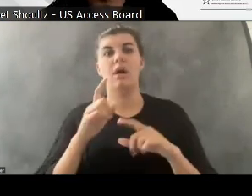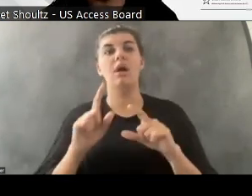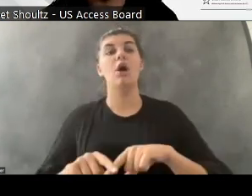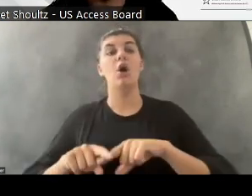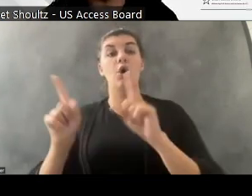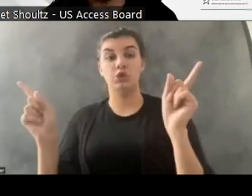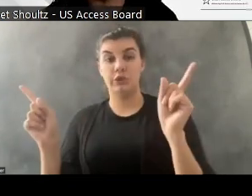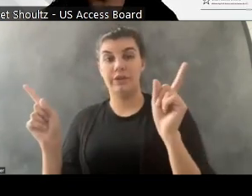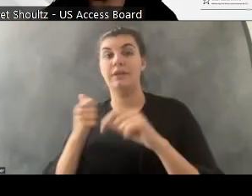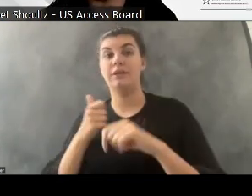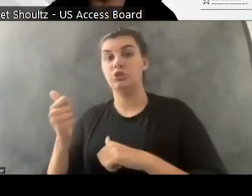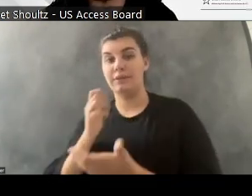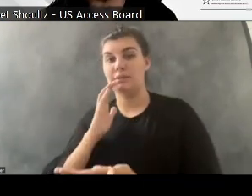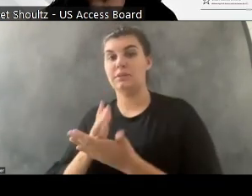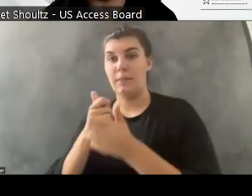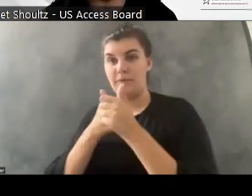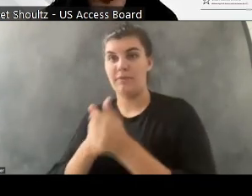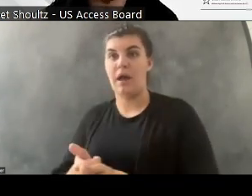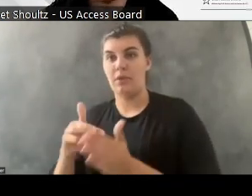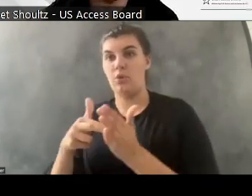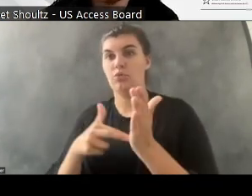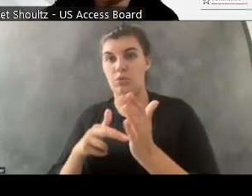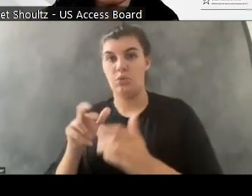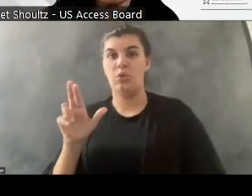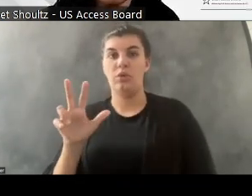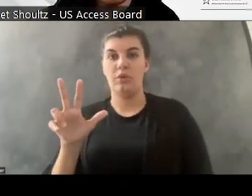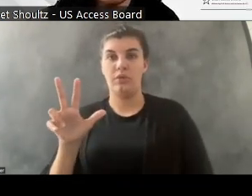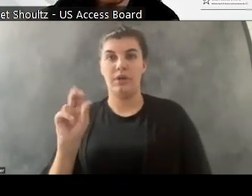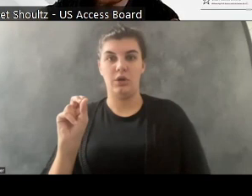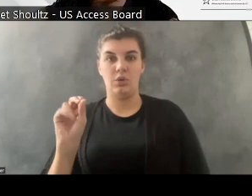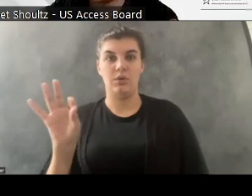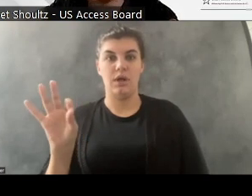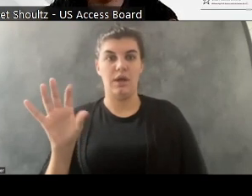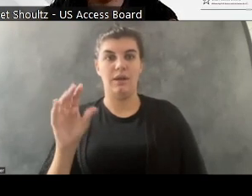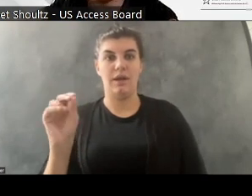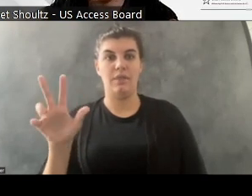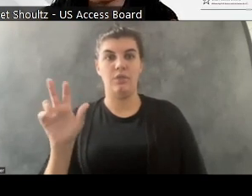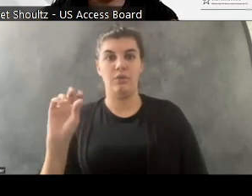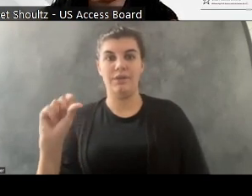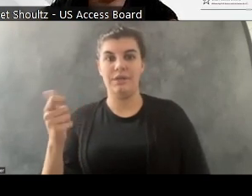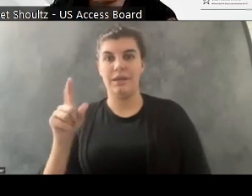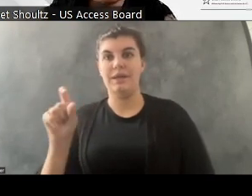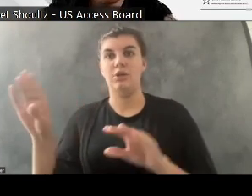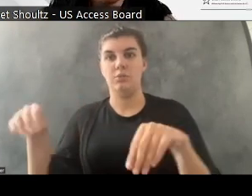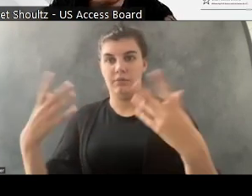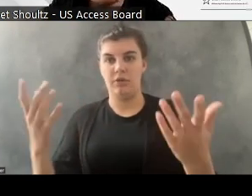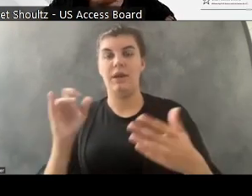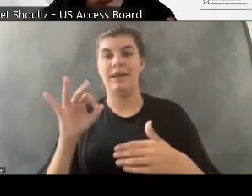transit stops complying with R310 must be provided. So if you have a transit stop that is accessible,